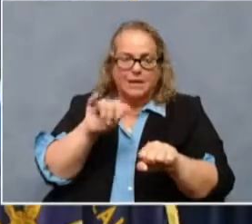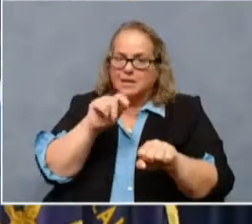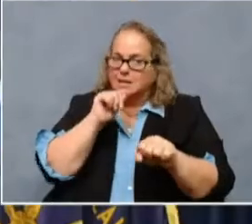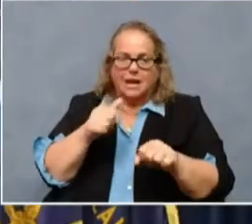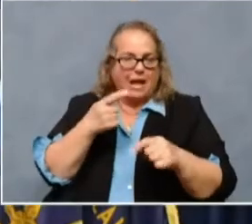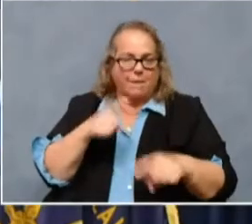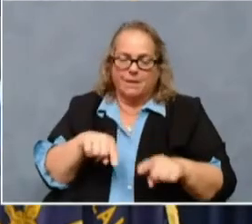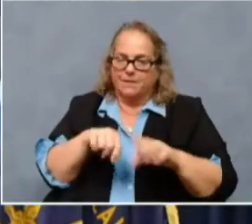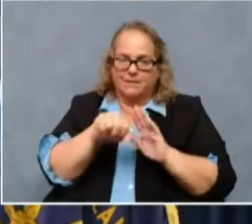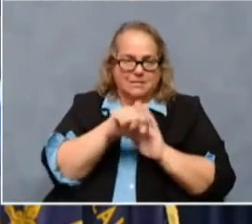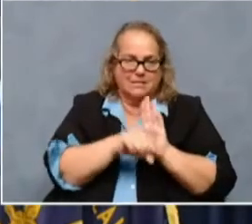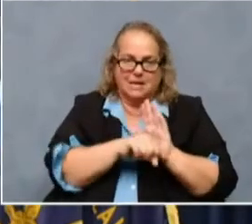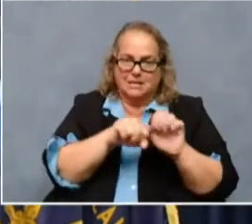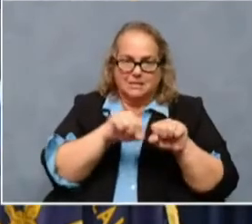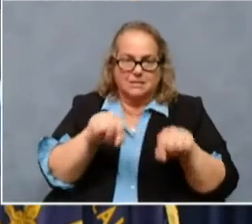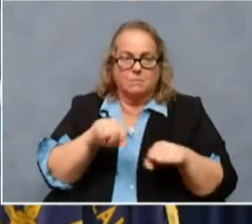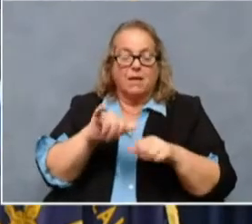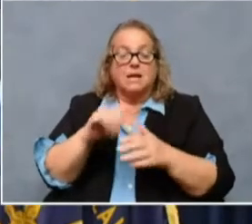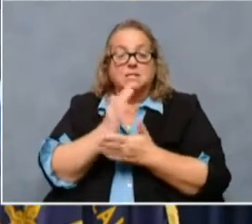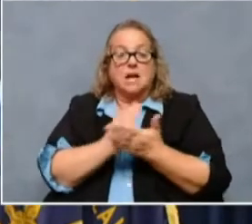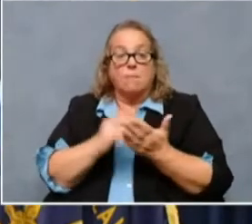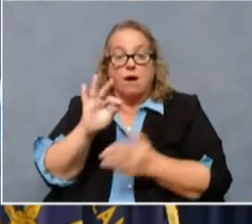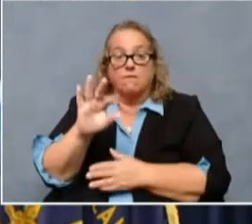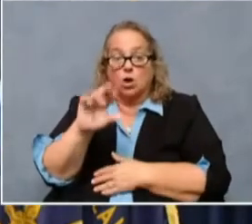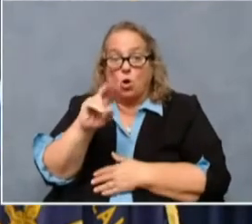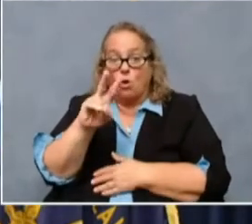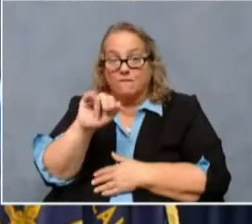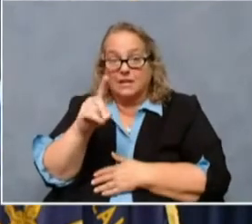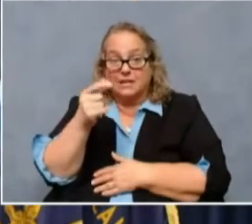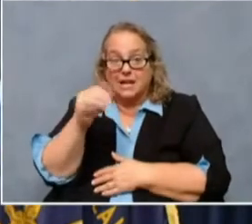That some of the COVID-19 vaccine data for Kentucky has been counted twice.